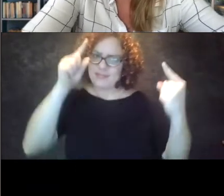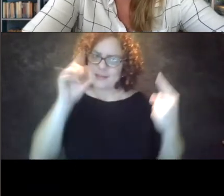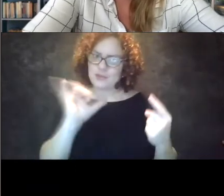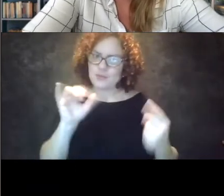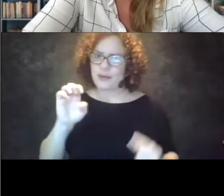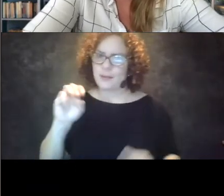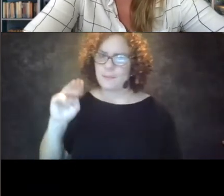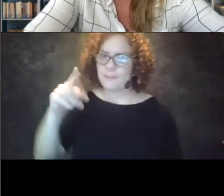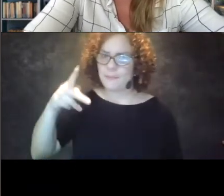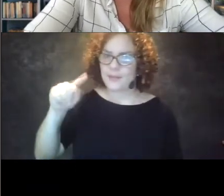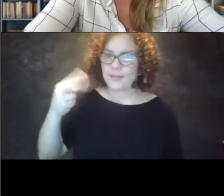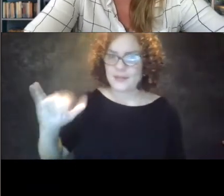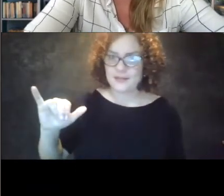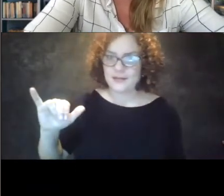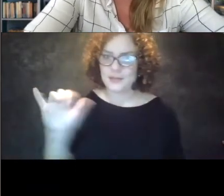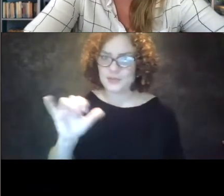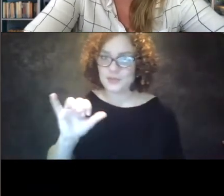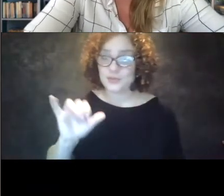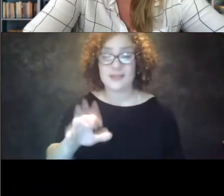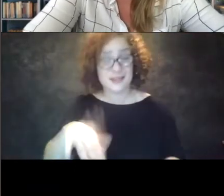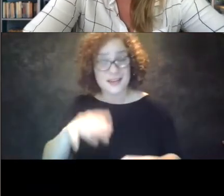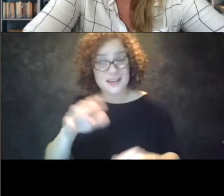right when you first started swimming, you weren't great at it, like you have to practice